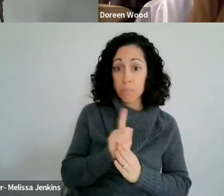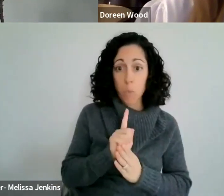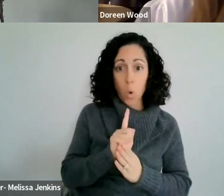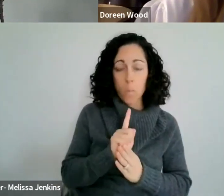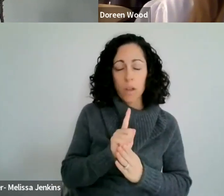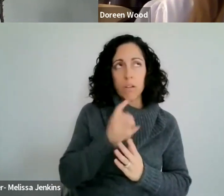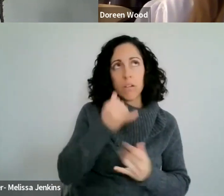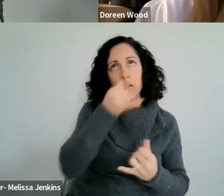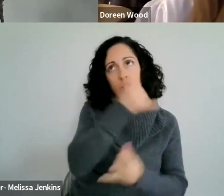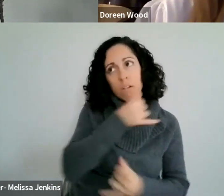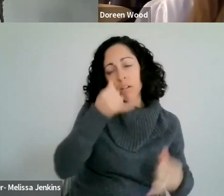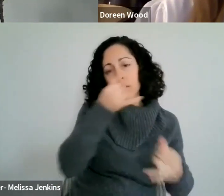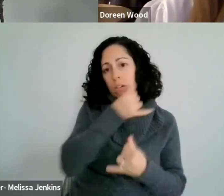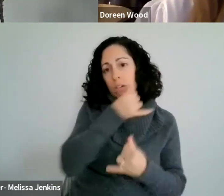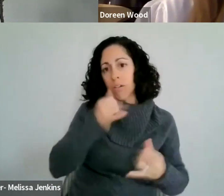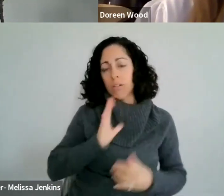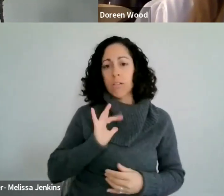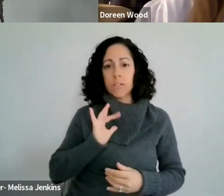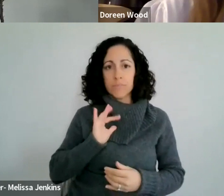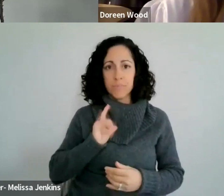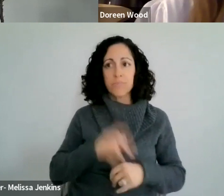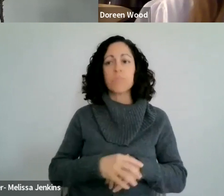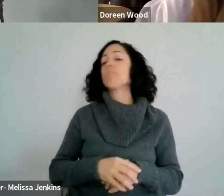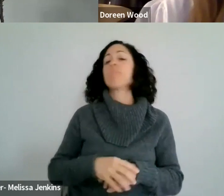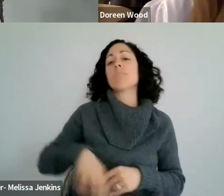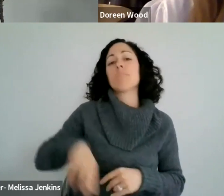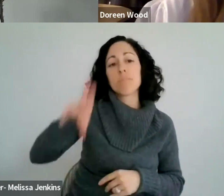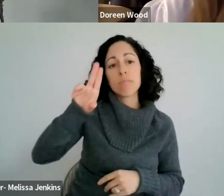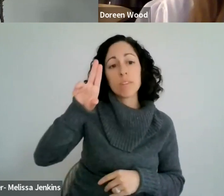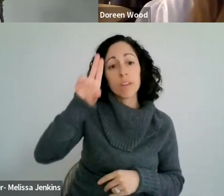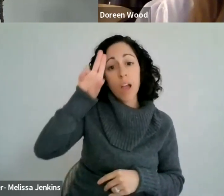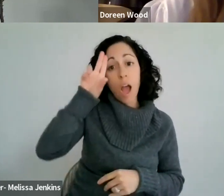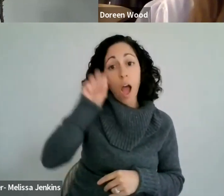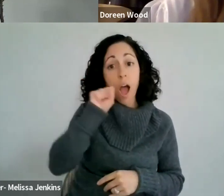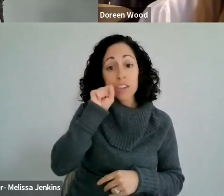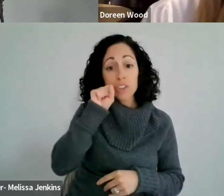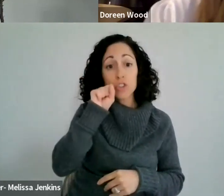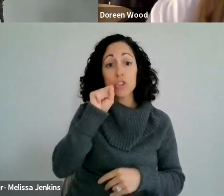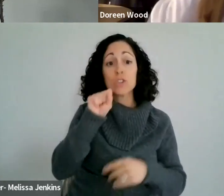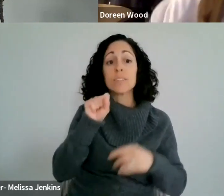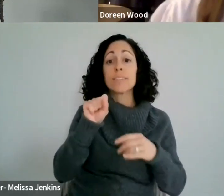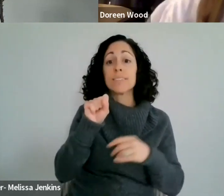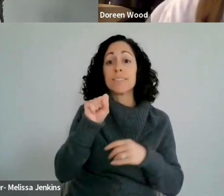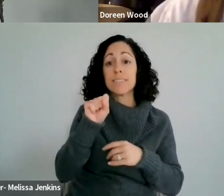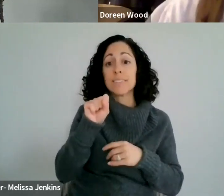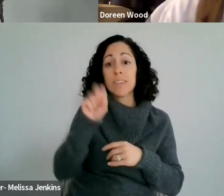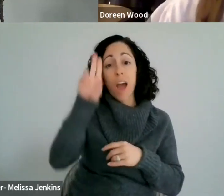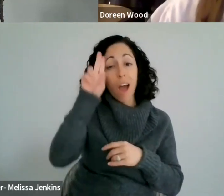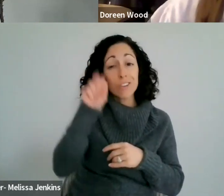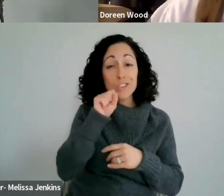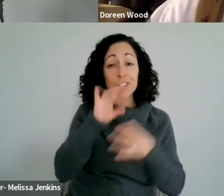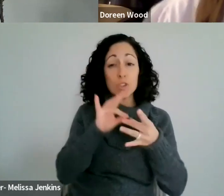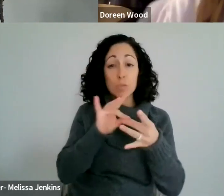The Usher Syndrome Coalition was formed over 10 years ago with this exact moment in mind.